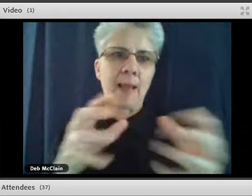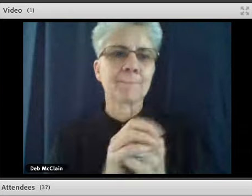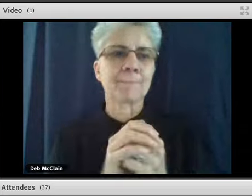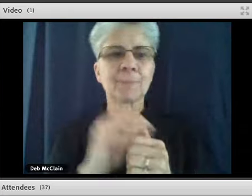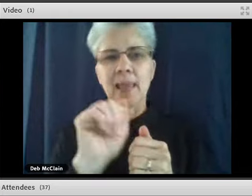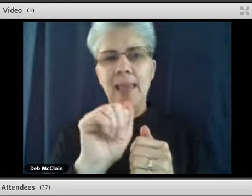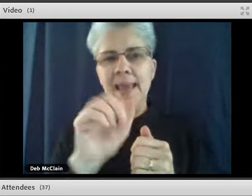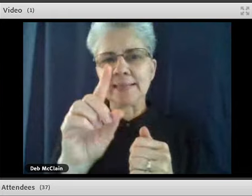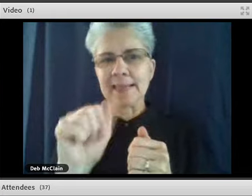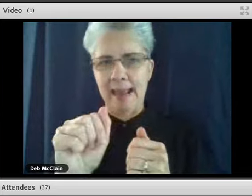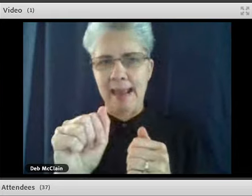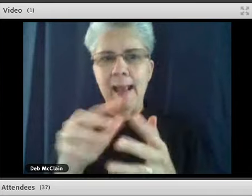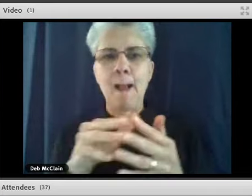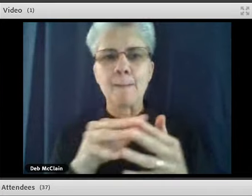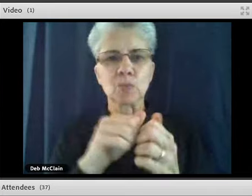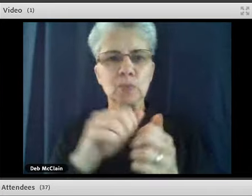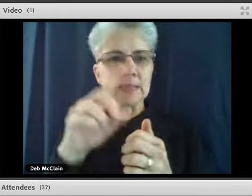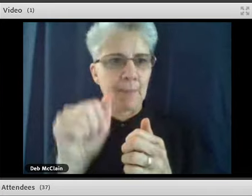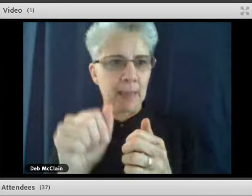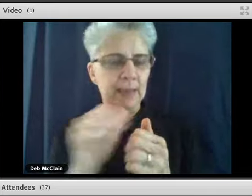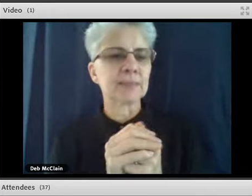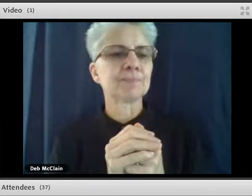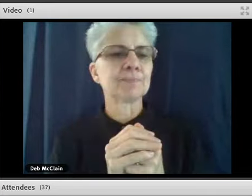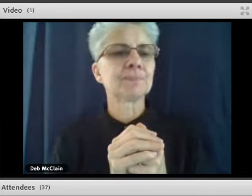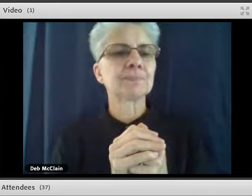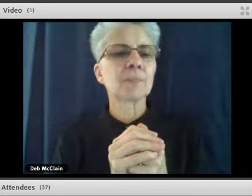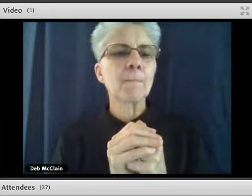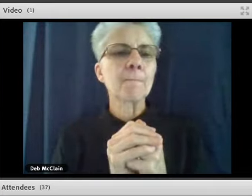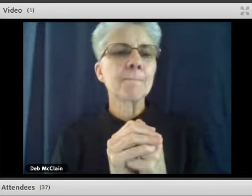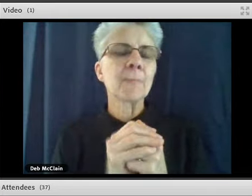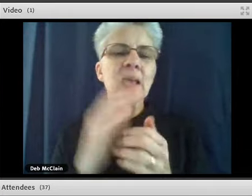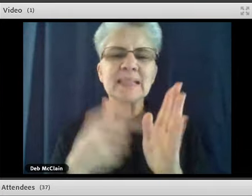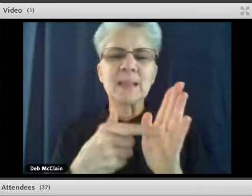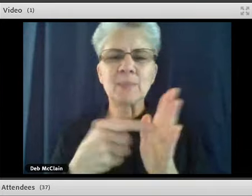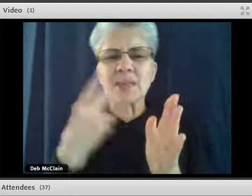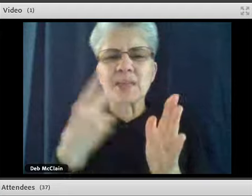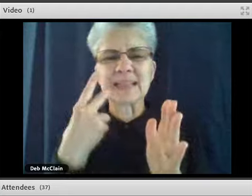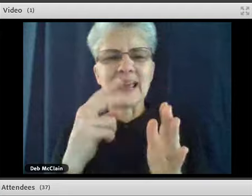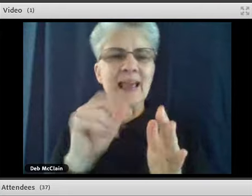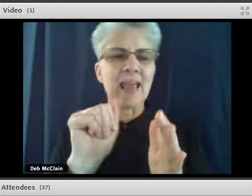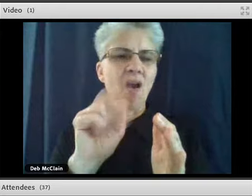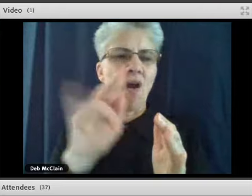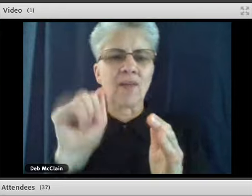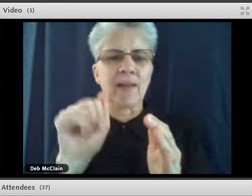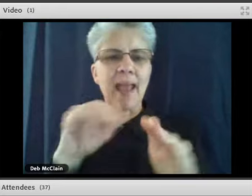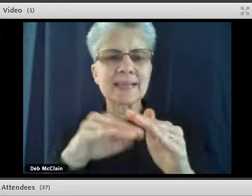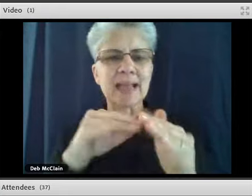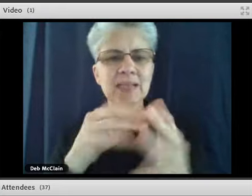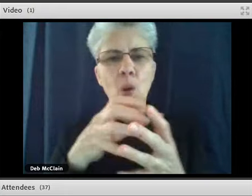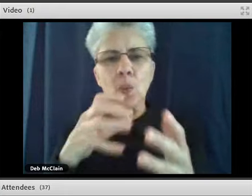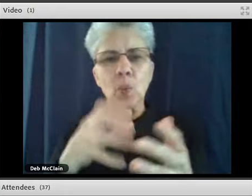ADA -- Americans with Disabilities Act, Sometimes, you'll see the term ARIAH -- Accessible Rich Internet Applications,